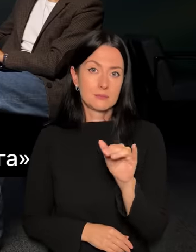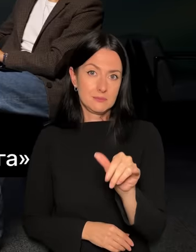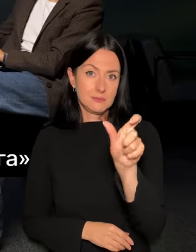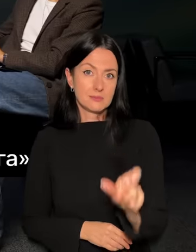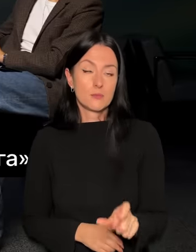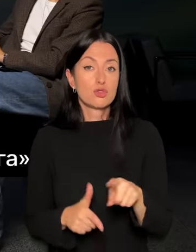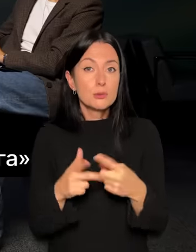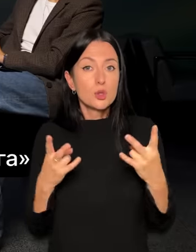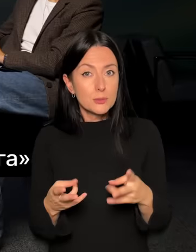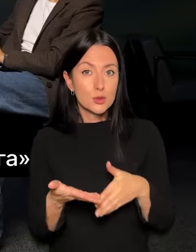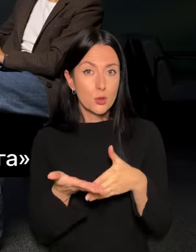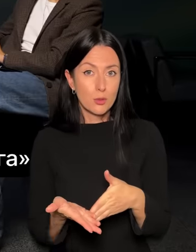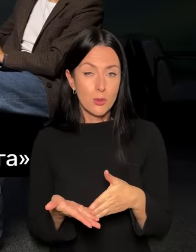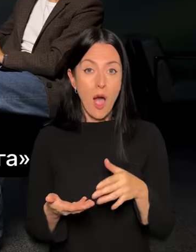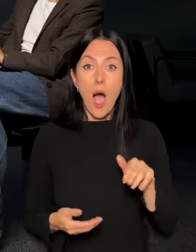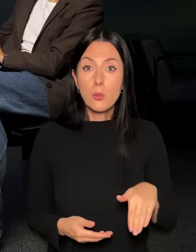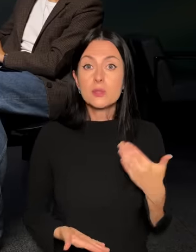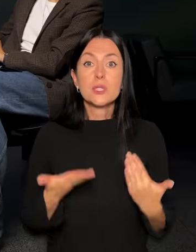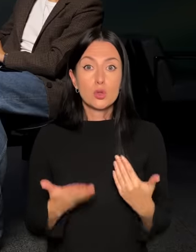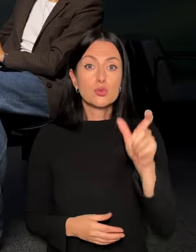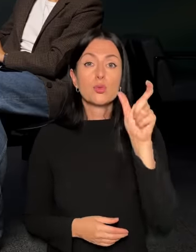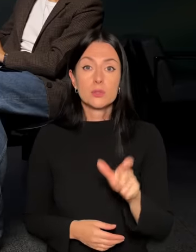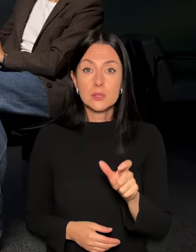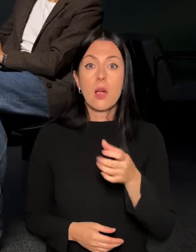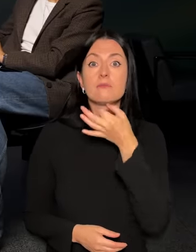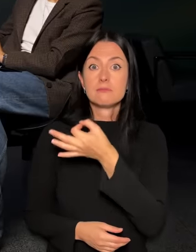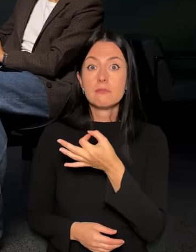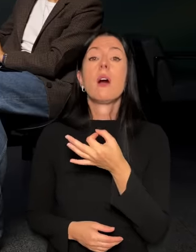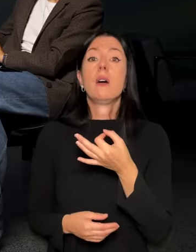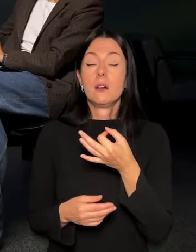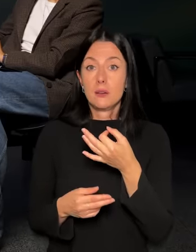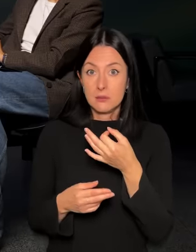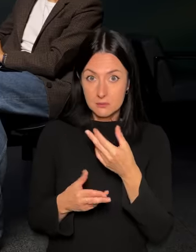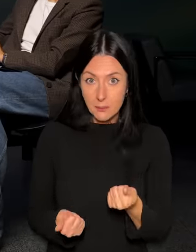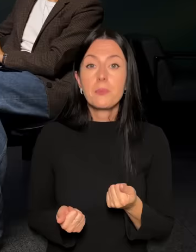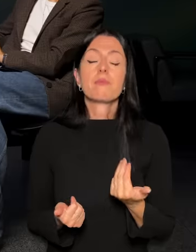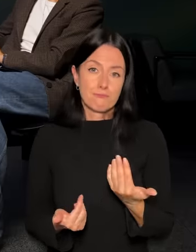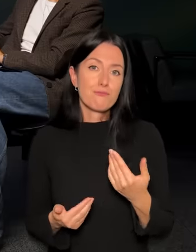if they need assistance, and if they say yes, then you can help them.